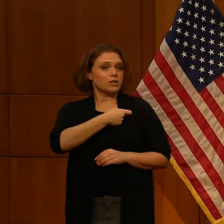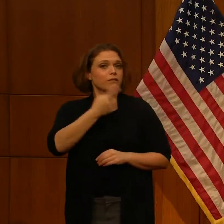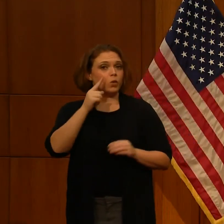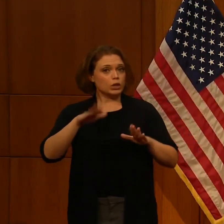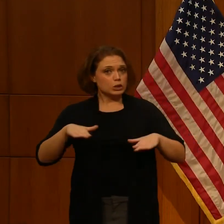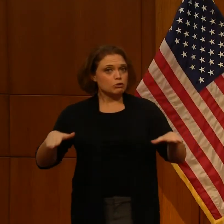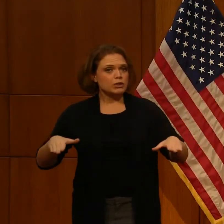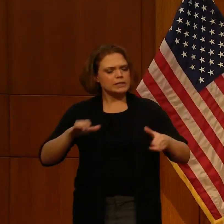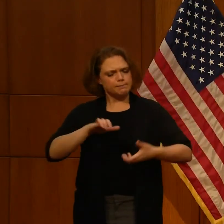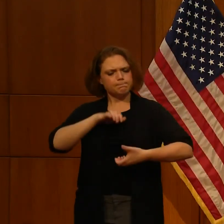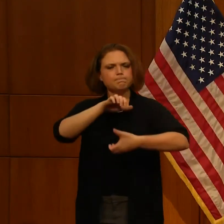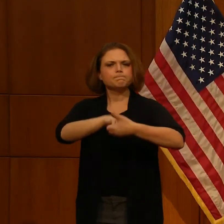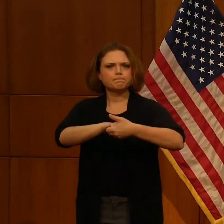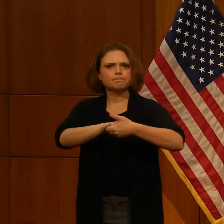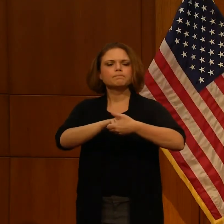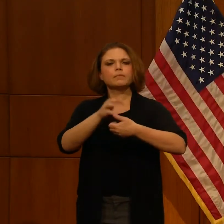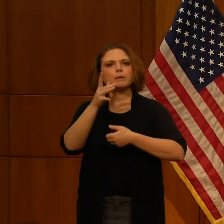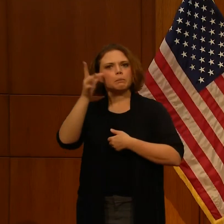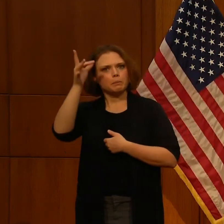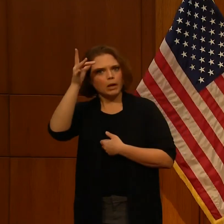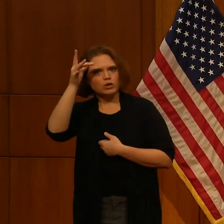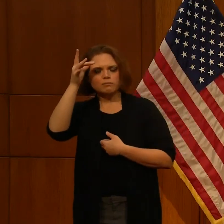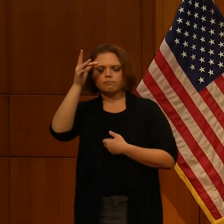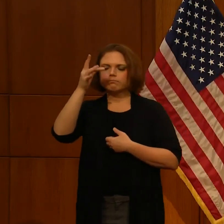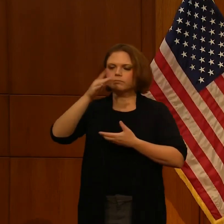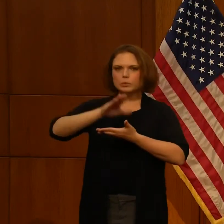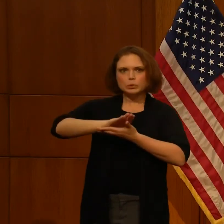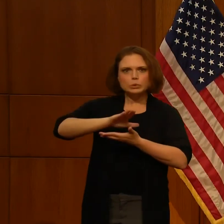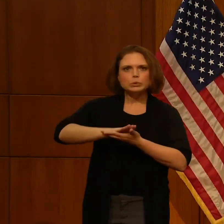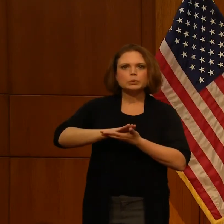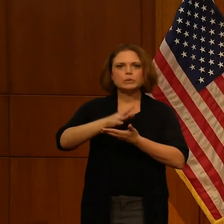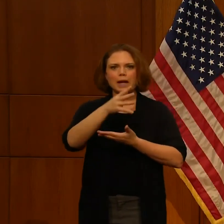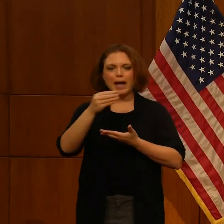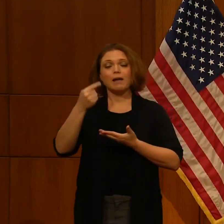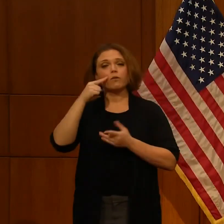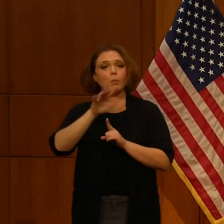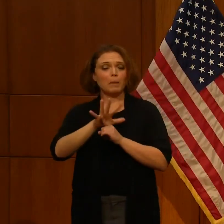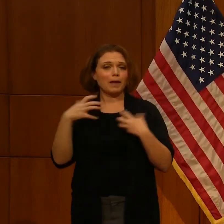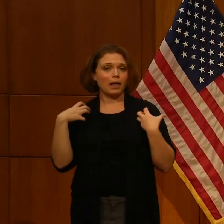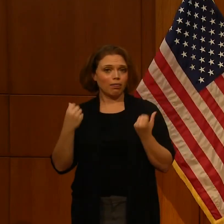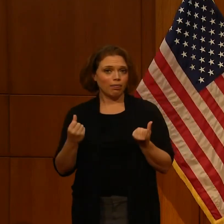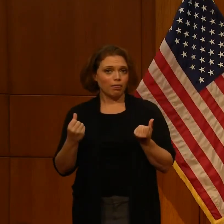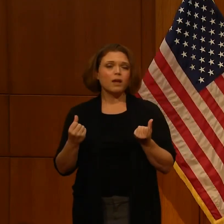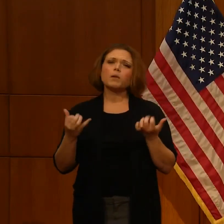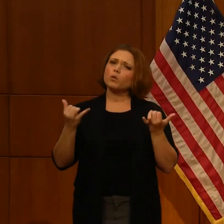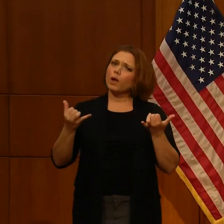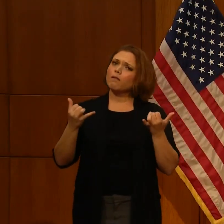VACCINATING KIDS AS A PARTNERSHIP BETWEEN PARENTS,